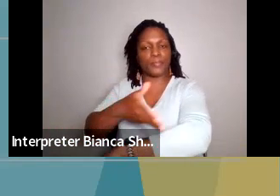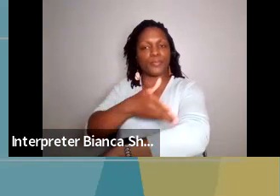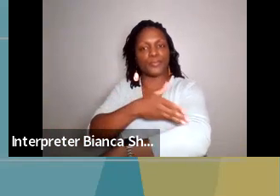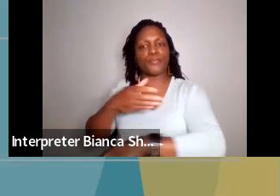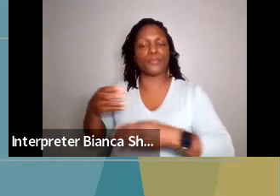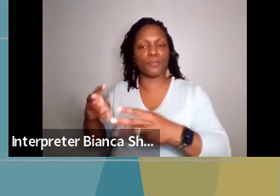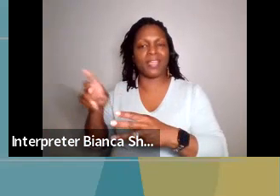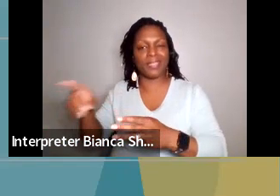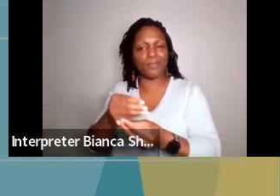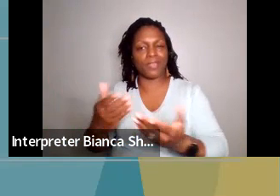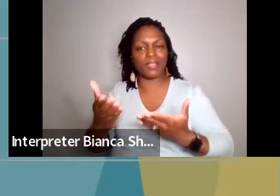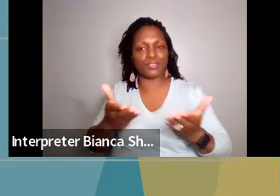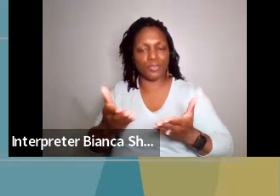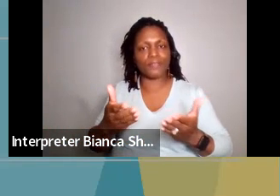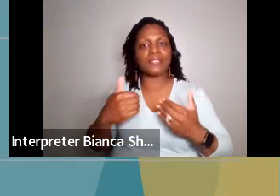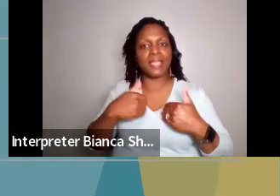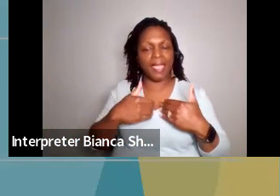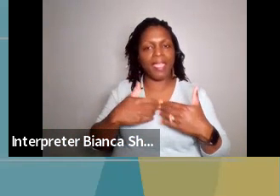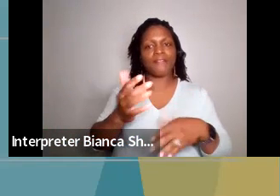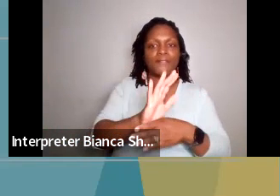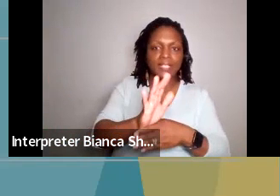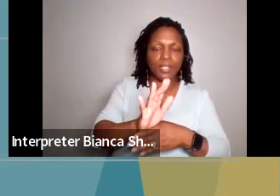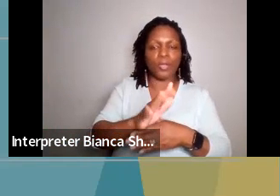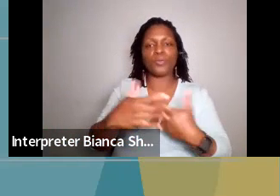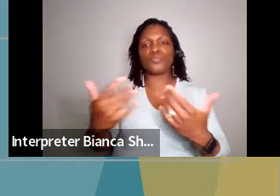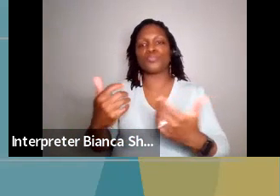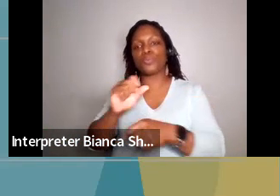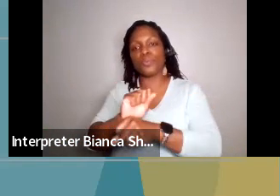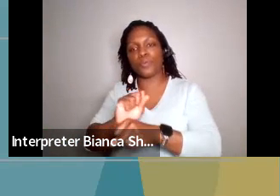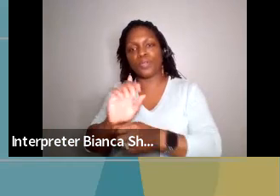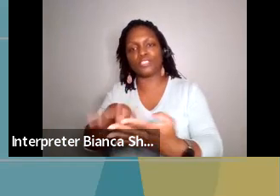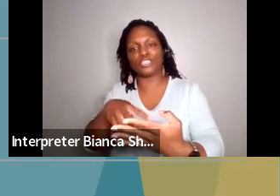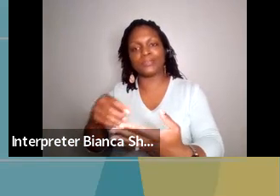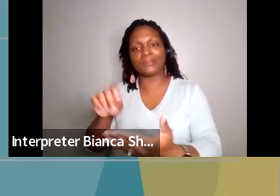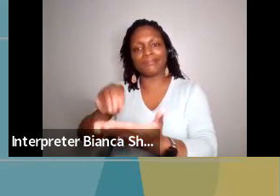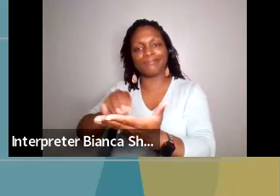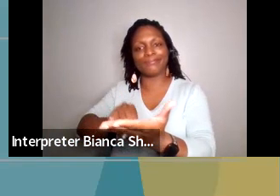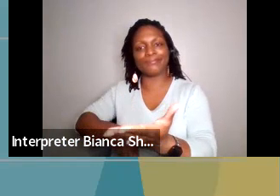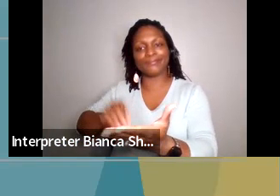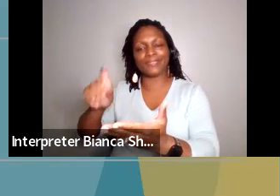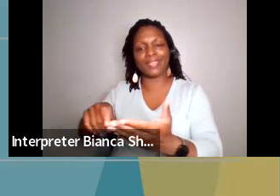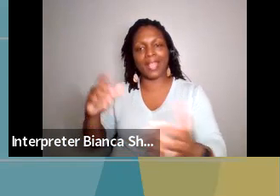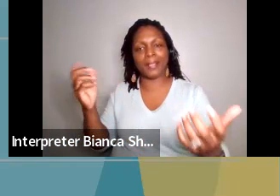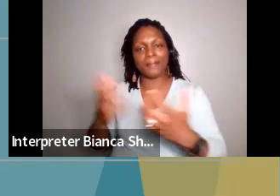They serve, and that is through instructional videos and downloadable worksheets. They also have customized trainings to meet provider.